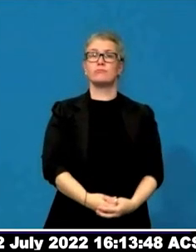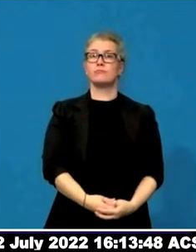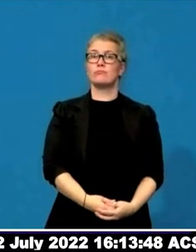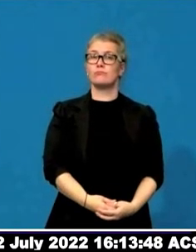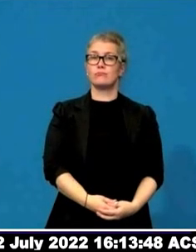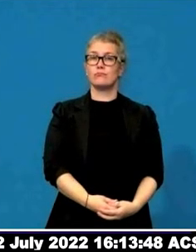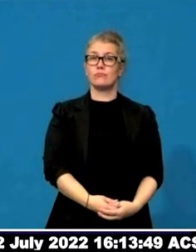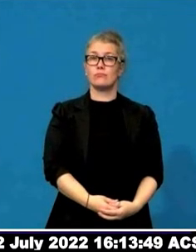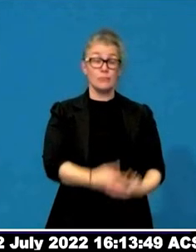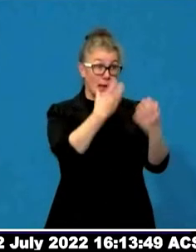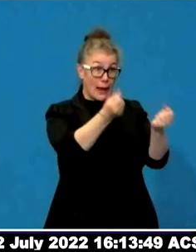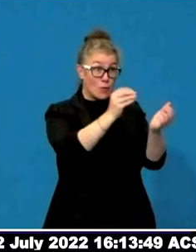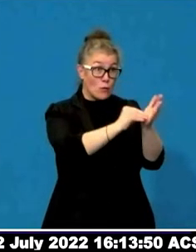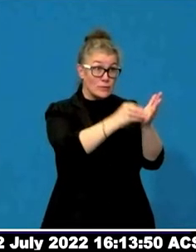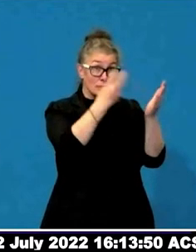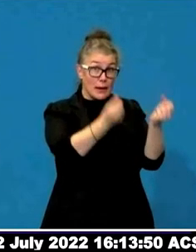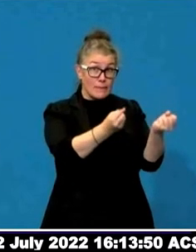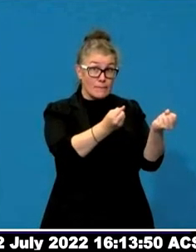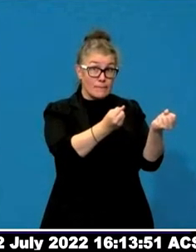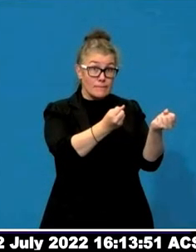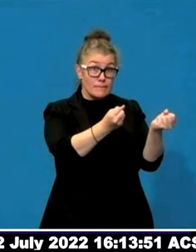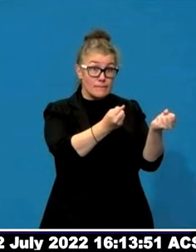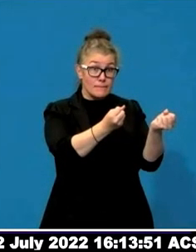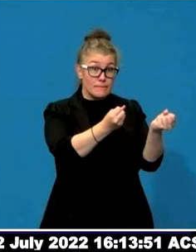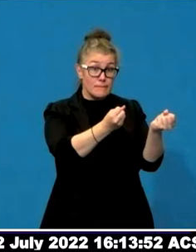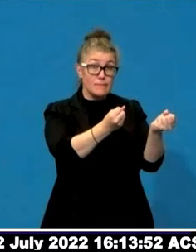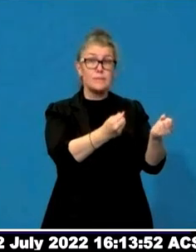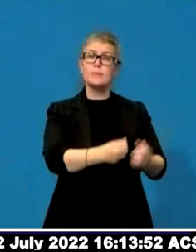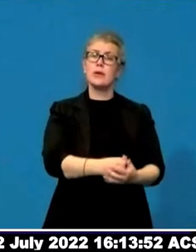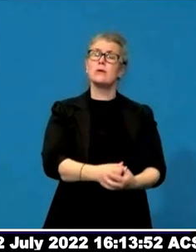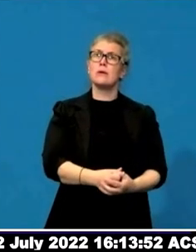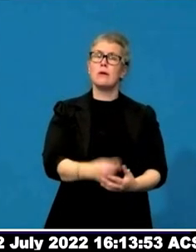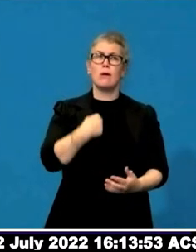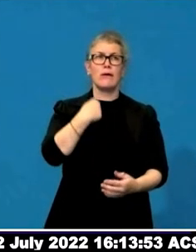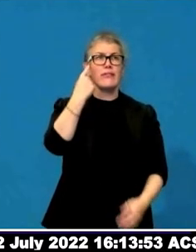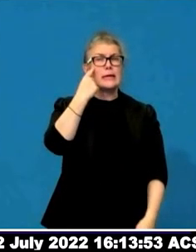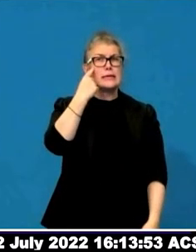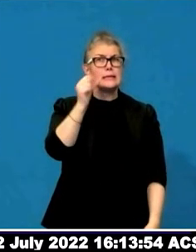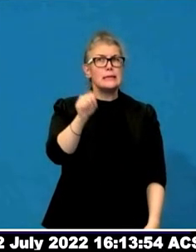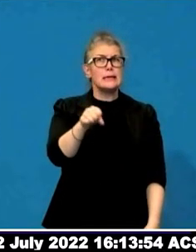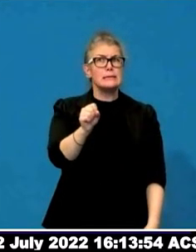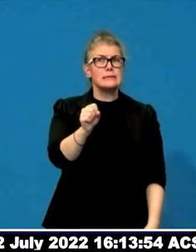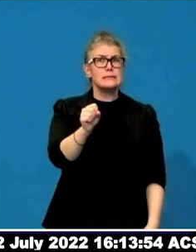Is there an office? Yeah, I think - yeah. Yeah.